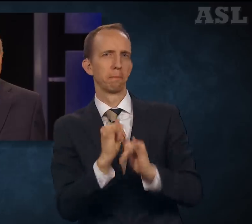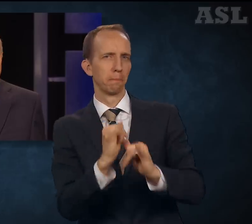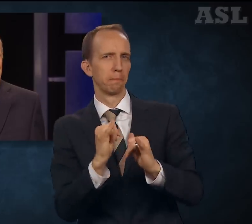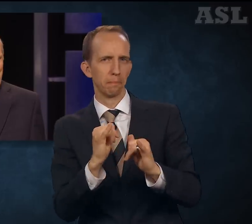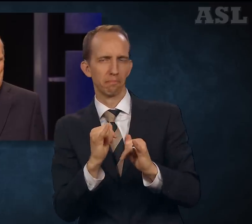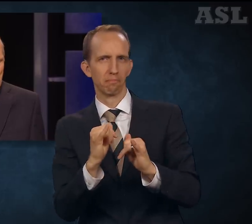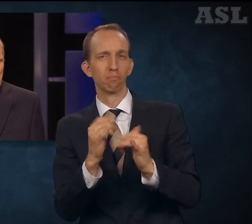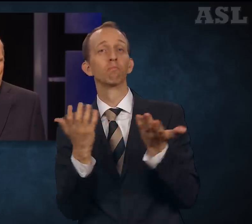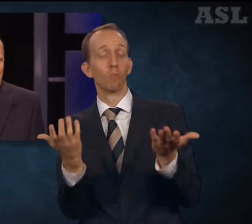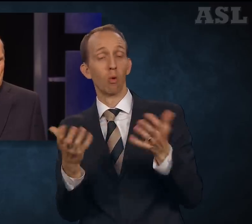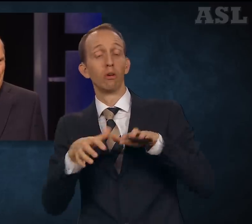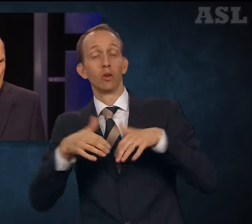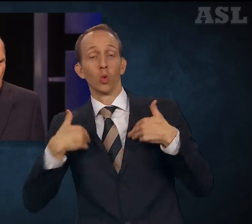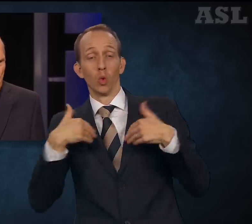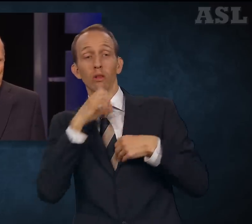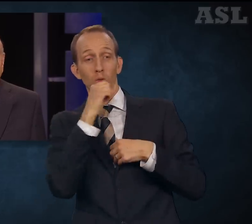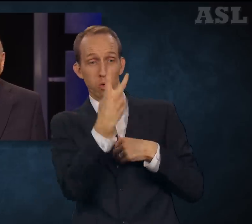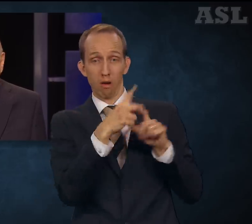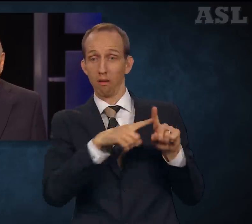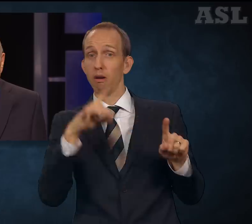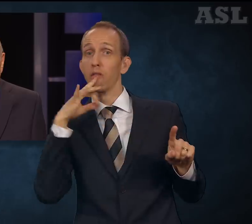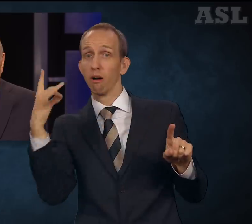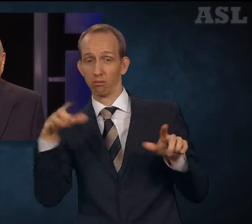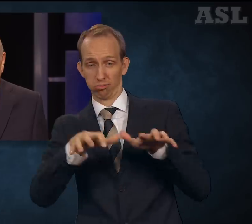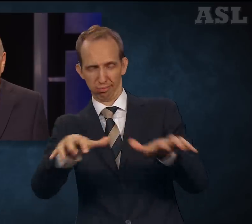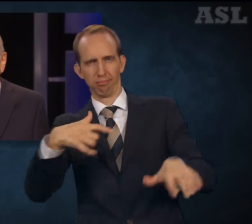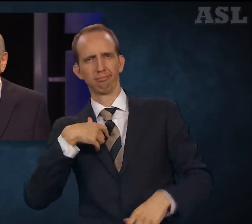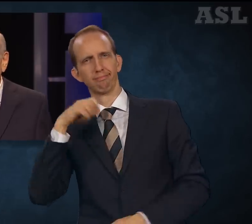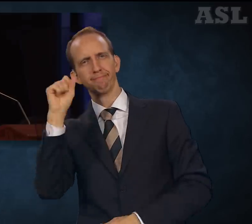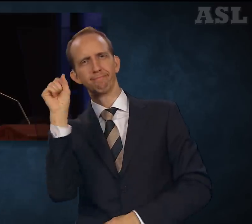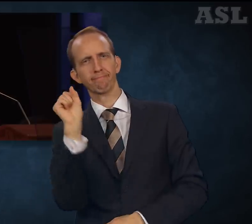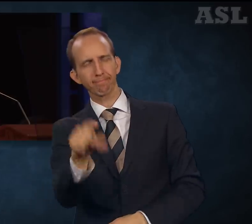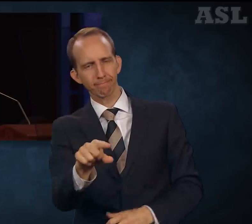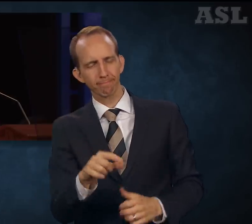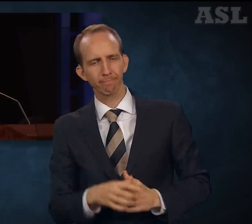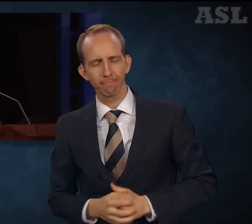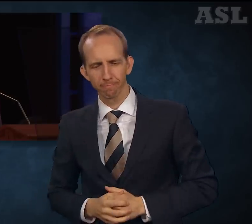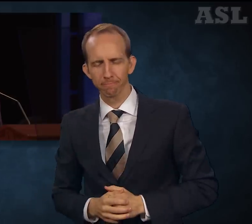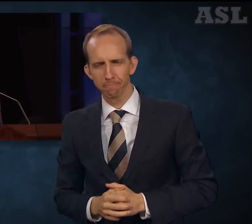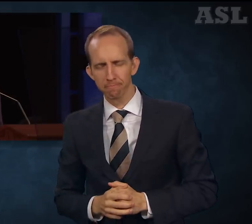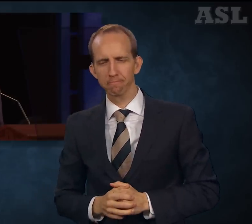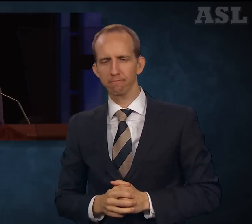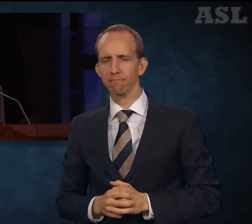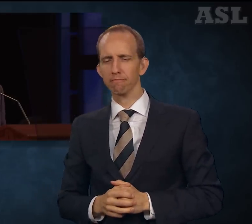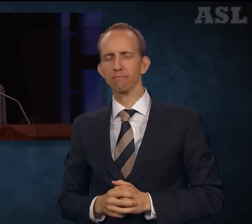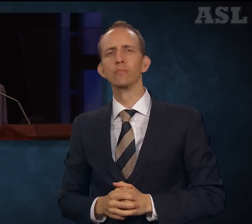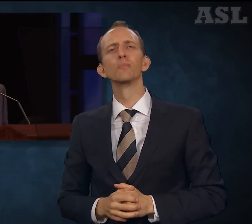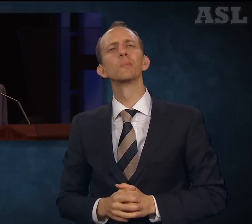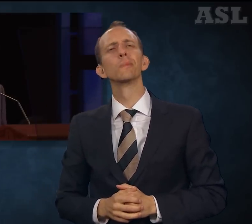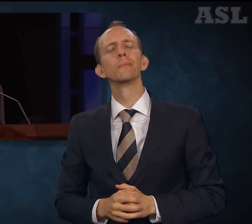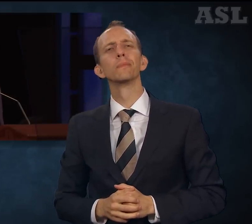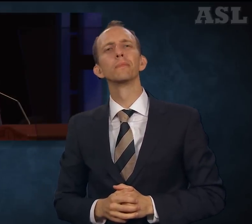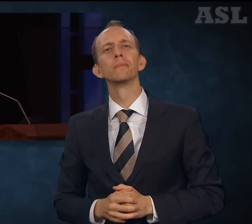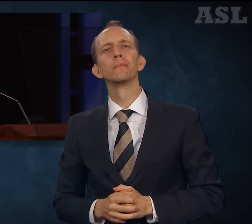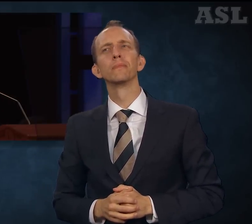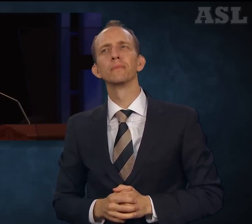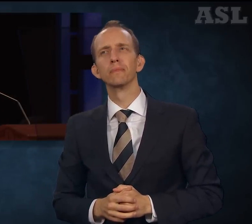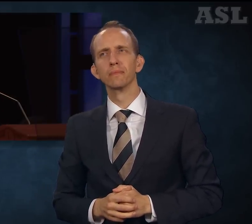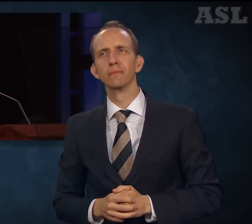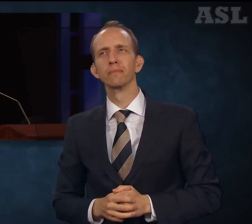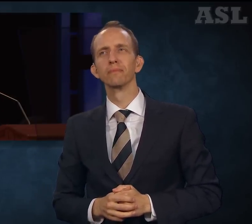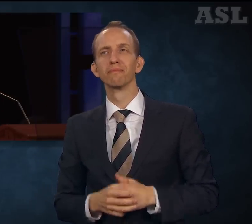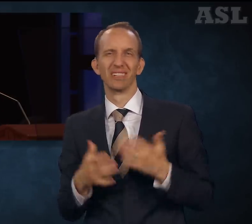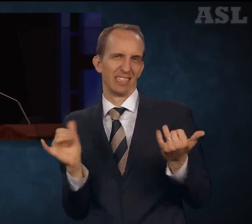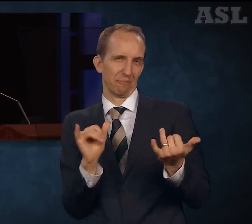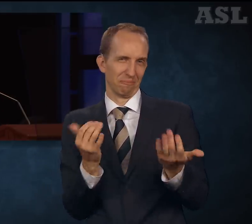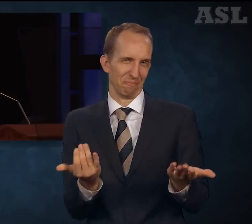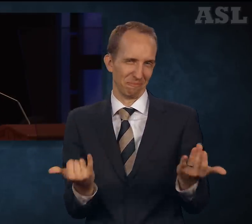A FEW OTHERS, TO A GROUP OF